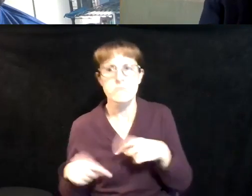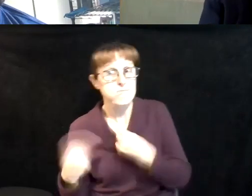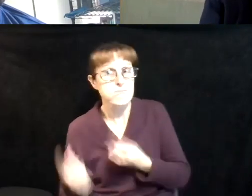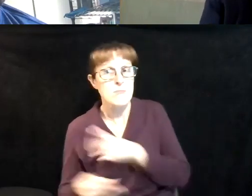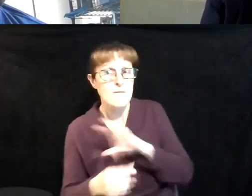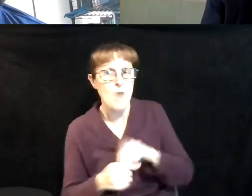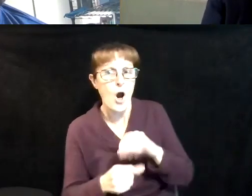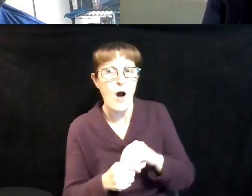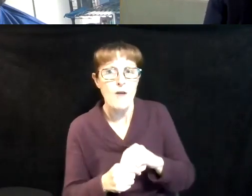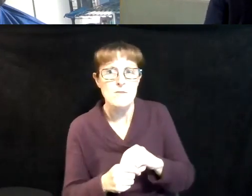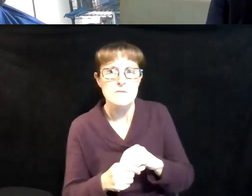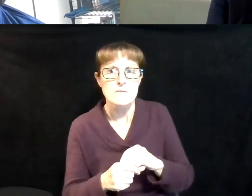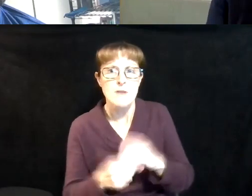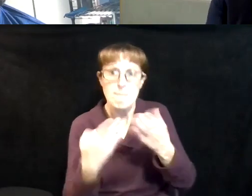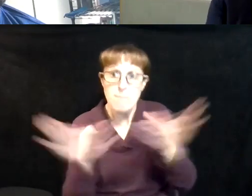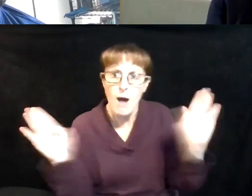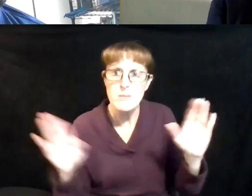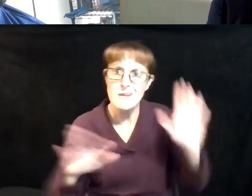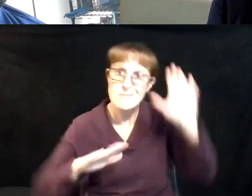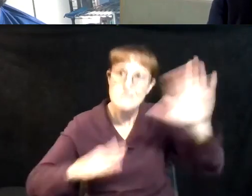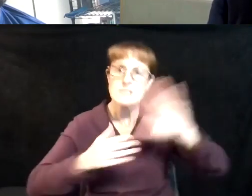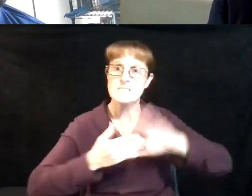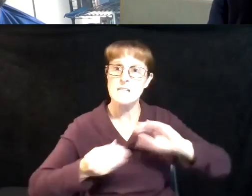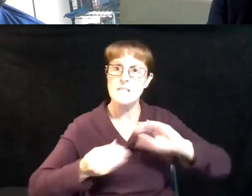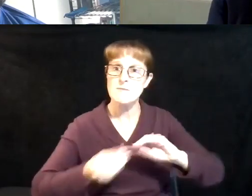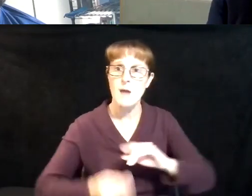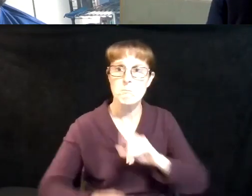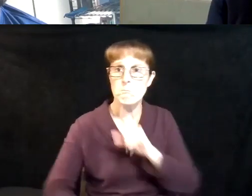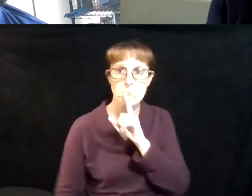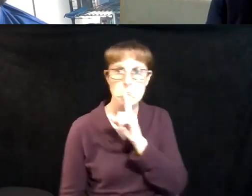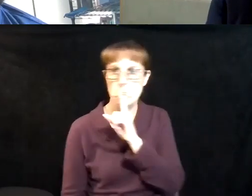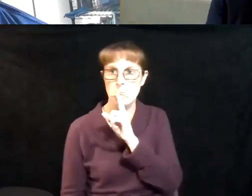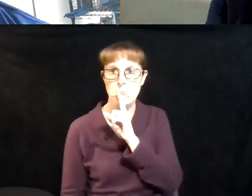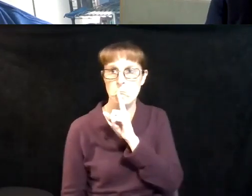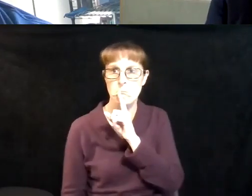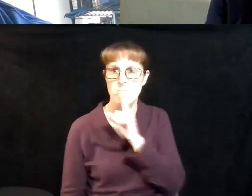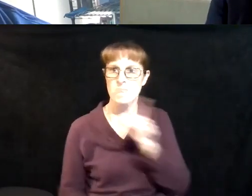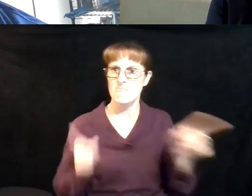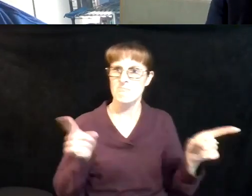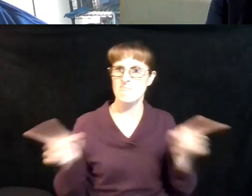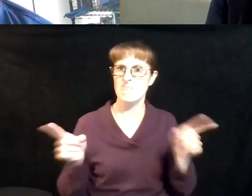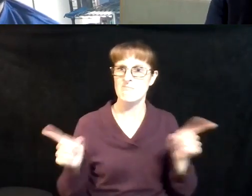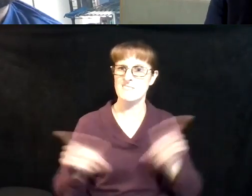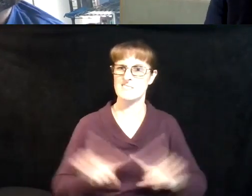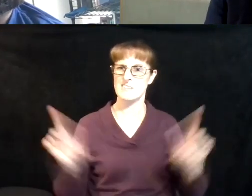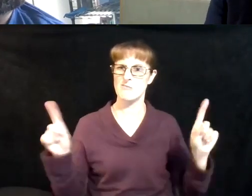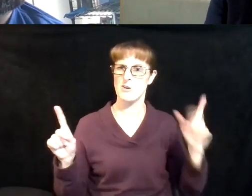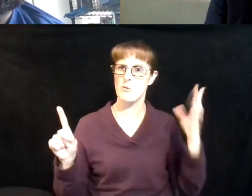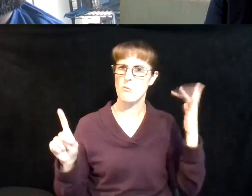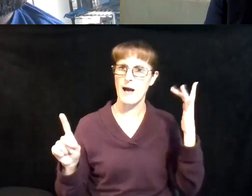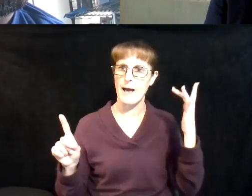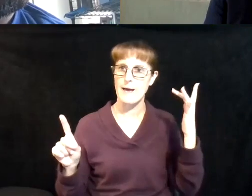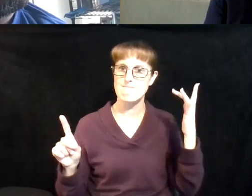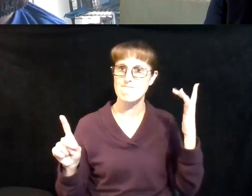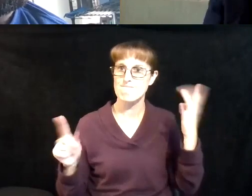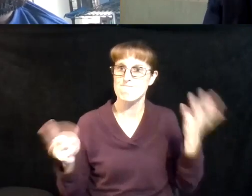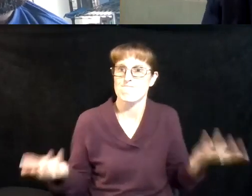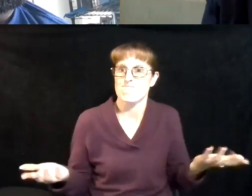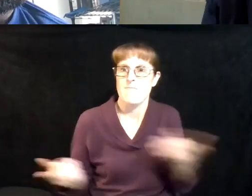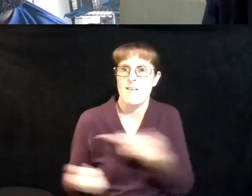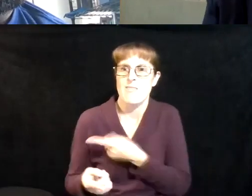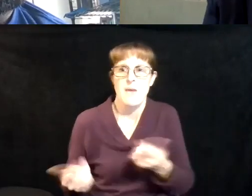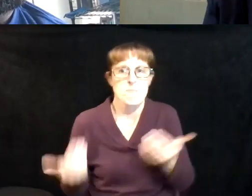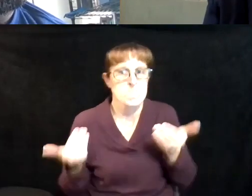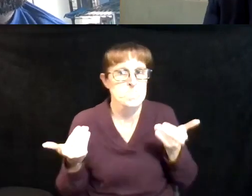I can't say, Ari, I know why they haven't come forward and as you and I discussed earlier,